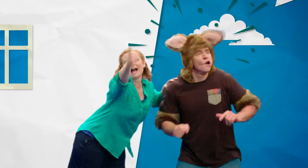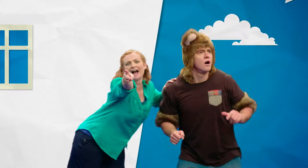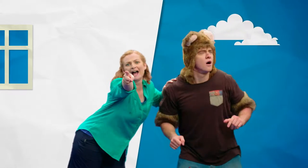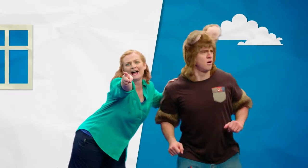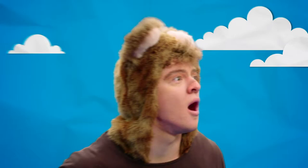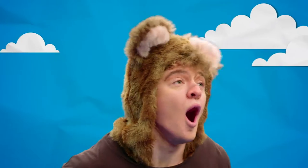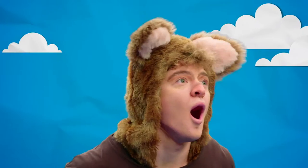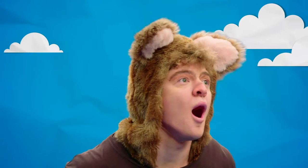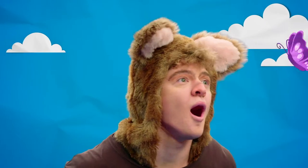Look!